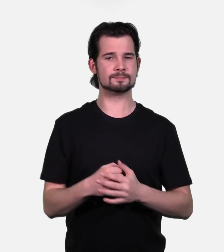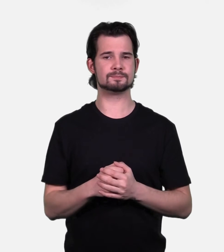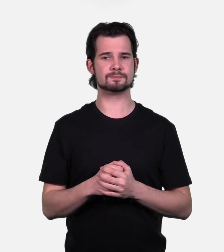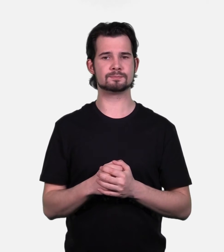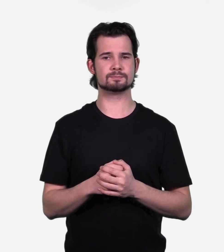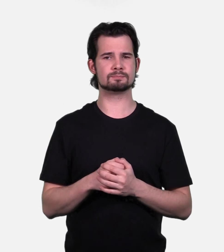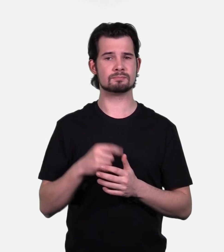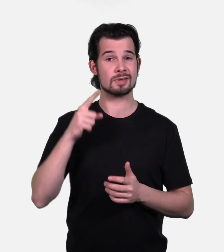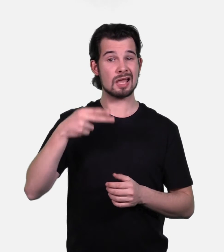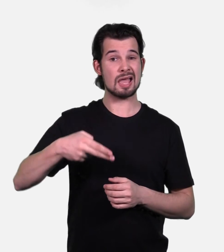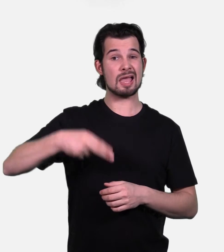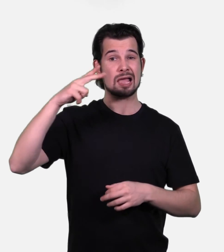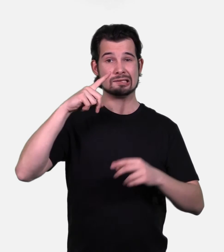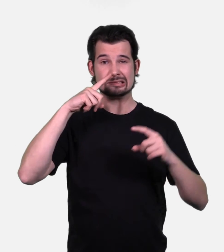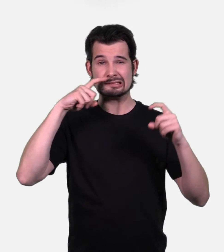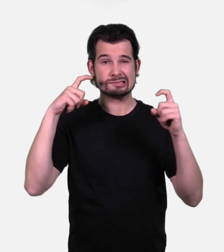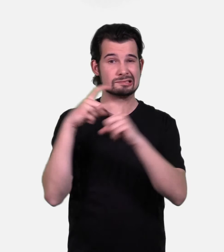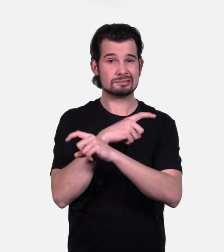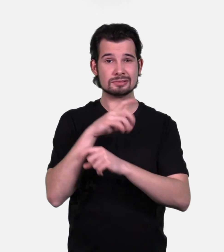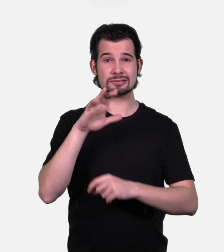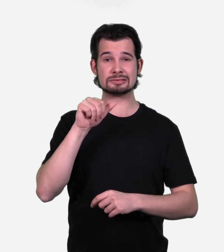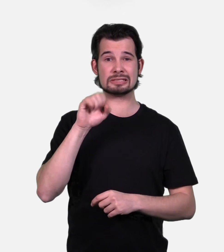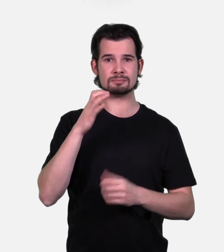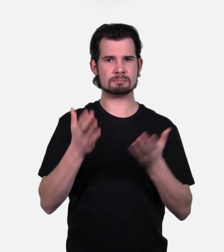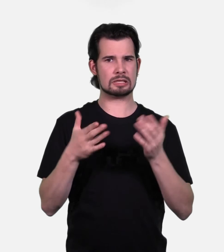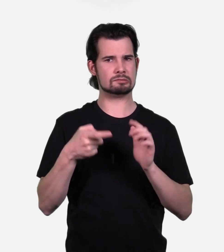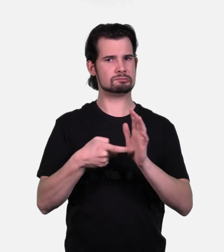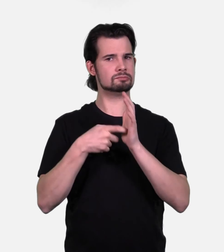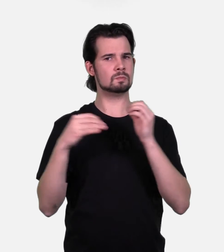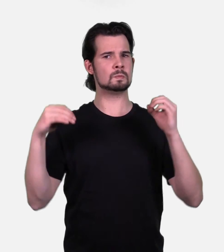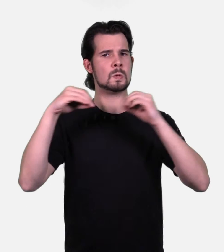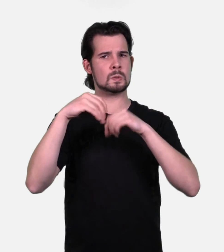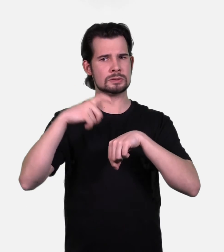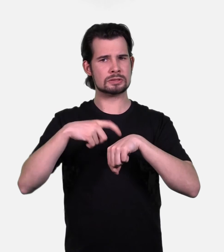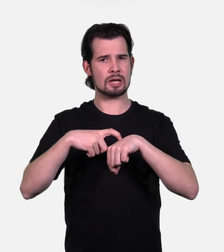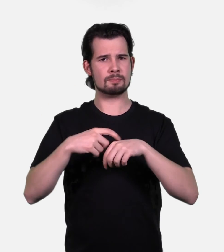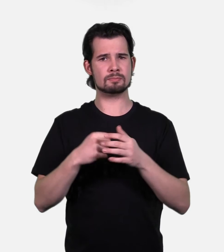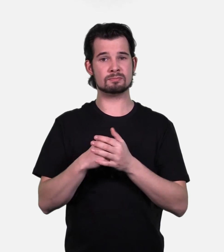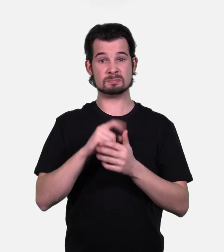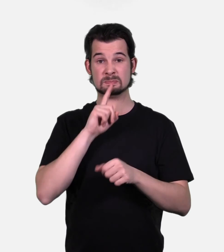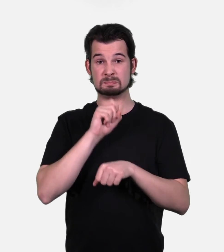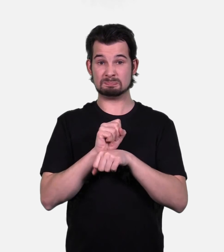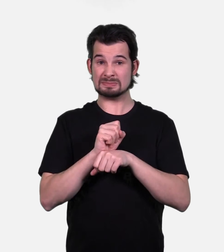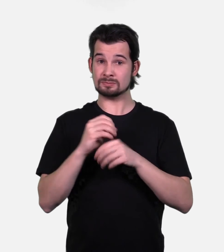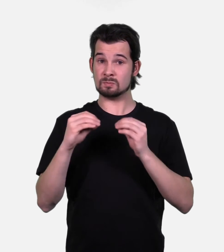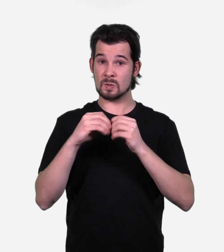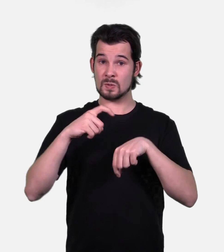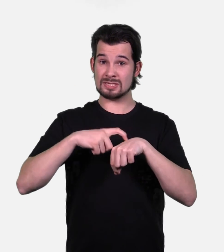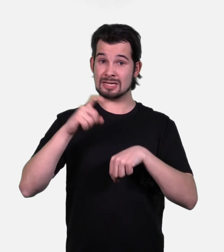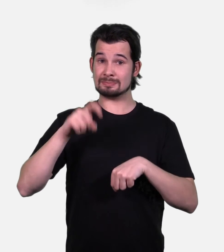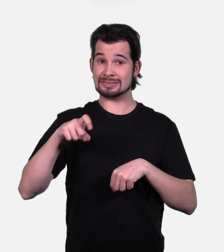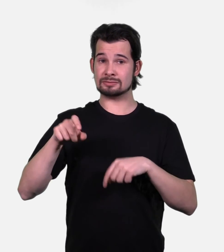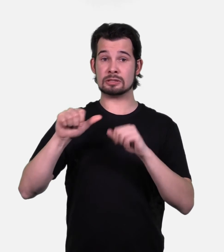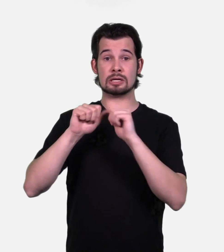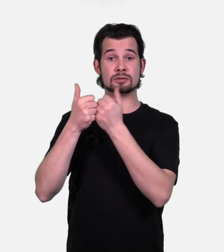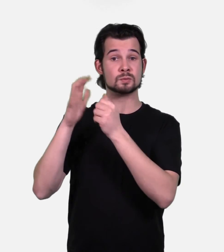For more complex cases, additional time will be required and in such instances, the Agency’s objective